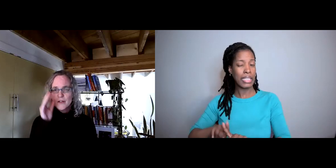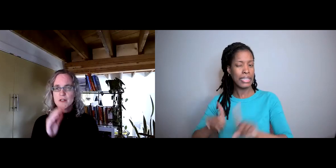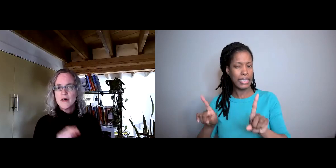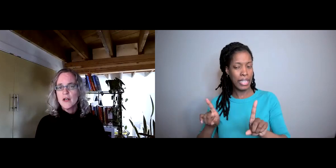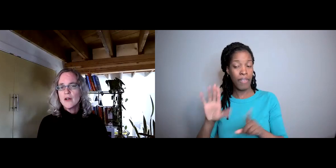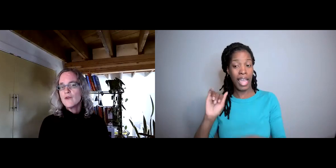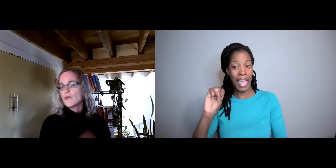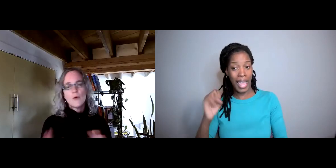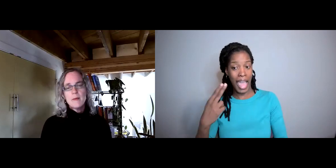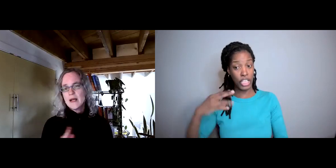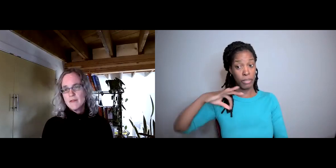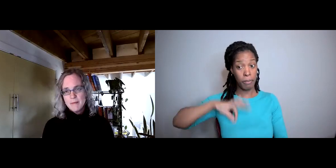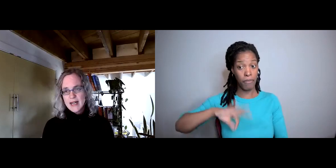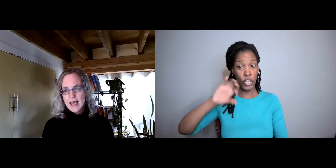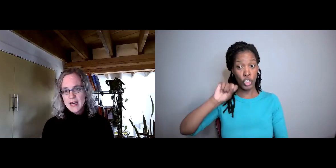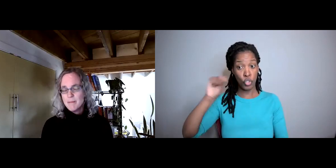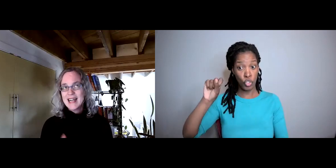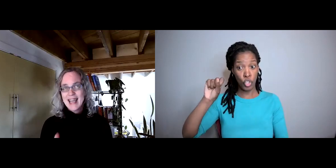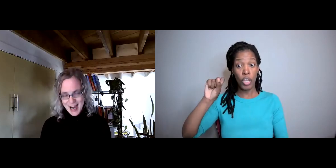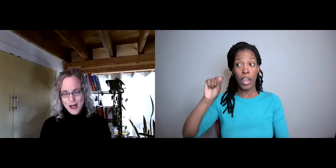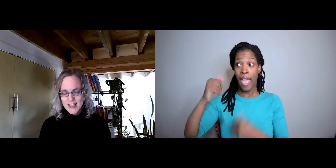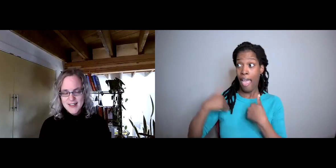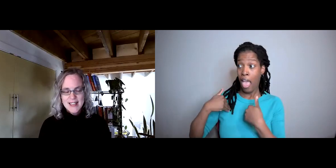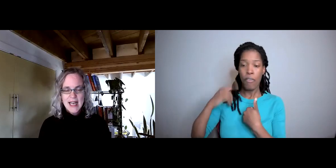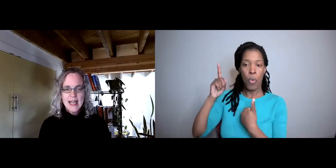Nor will we be covering Medicare today.